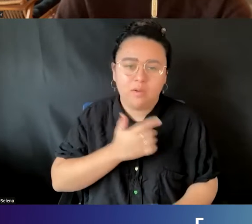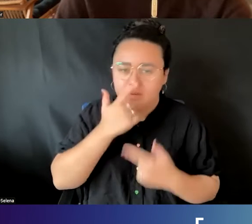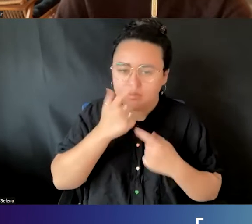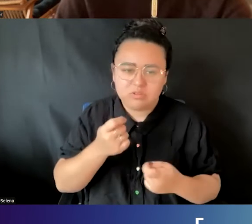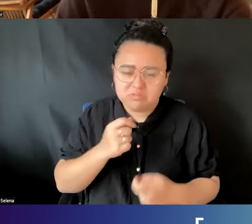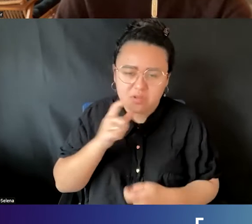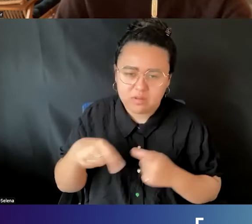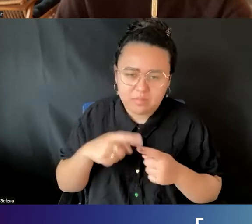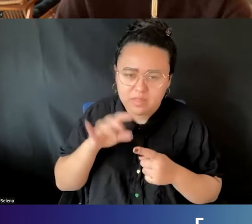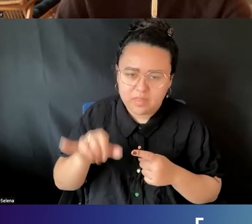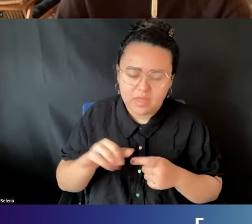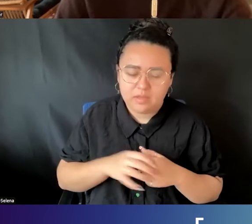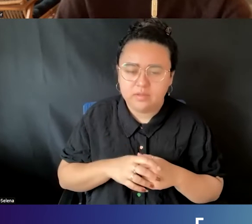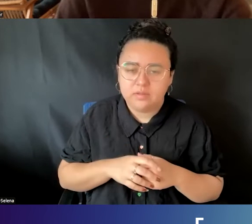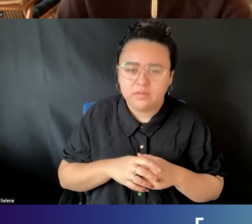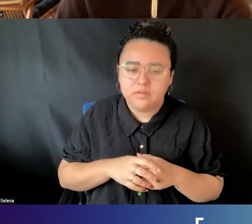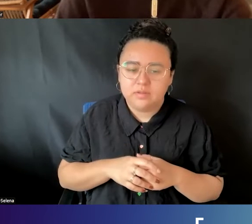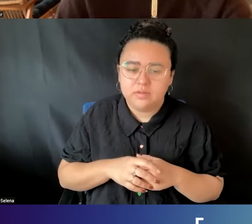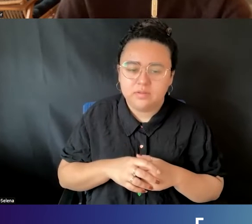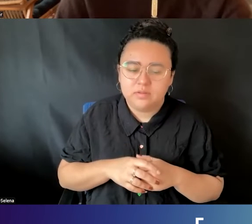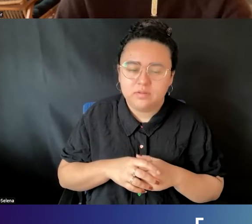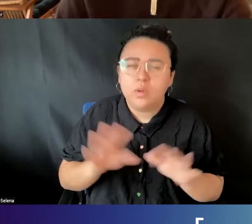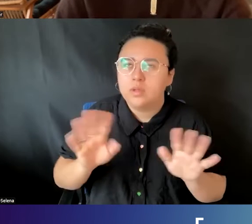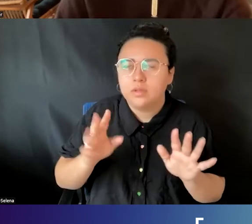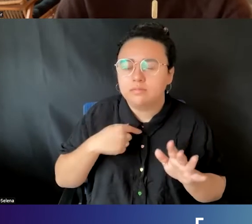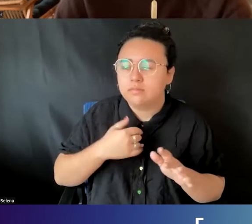or not us getting to know them, but it's them getting to know us as well. I must say that,